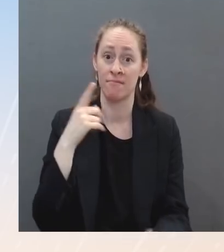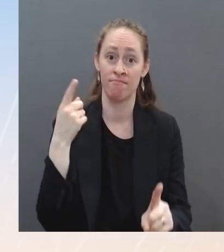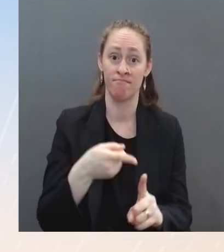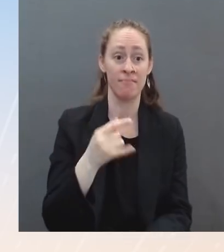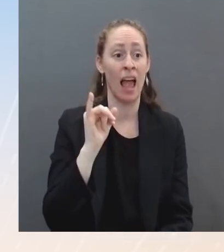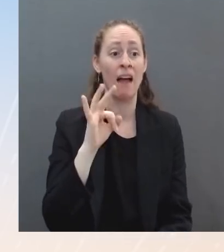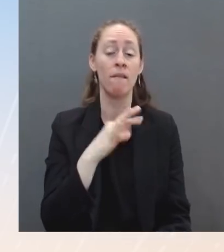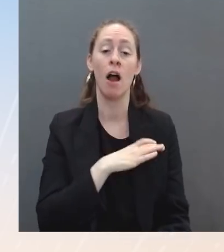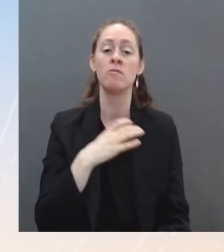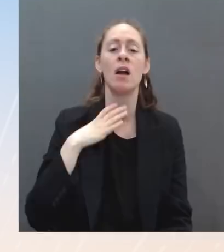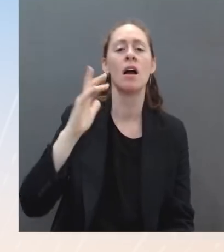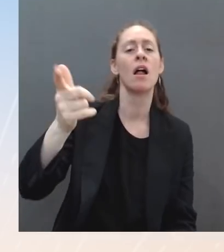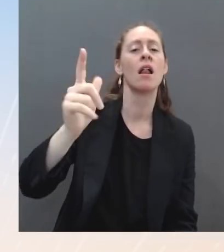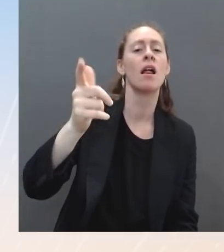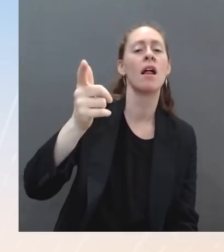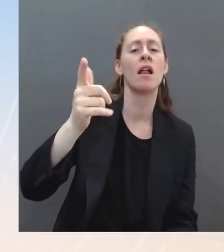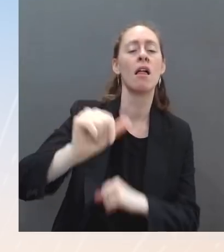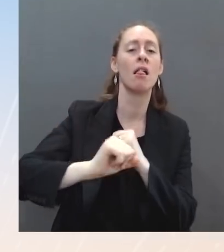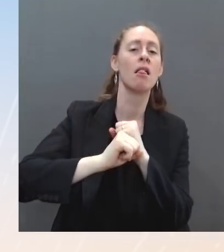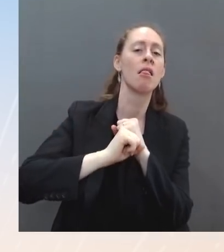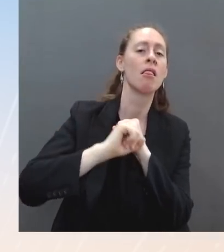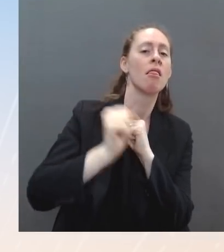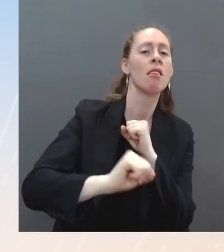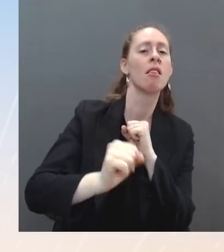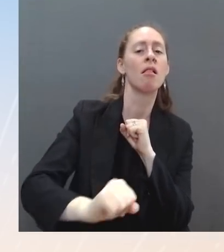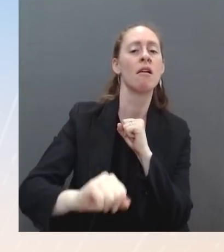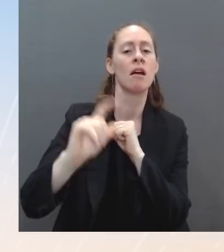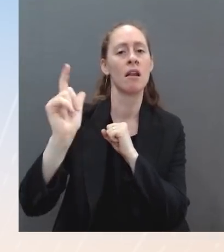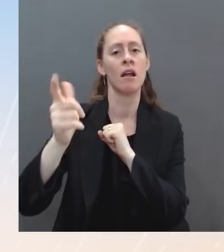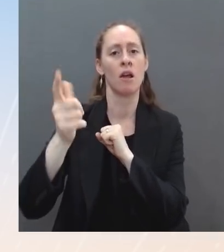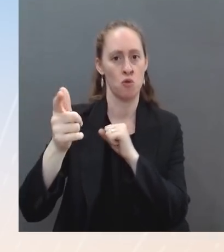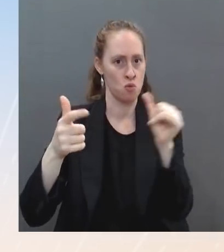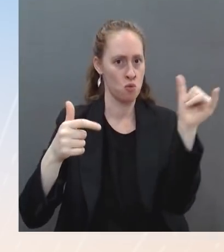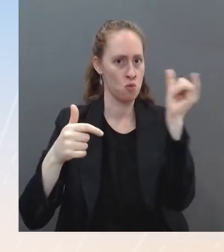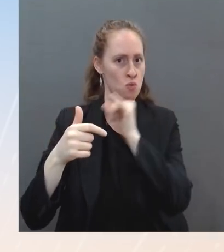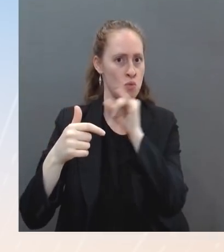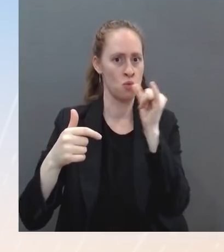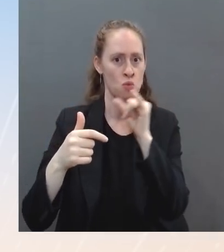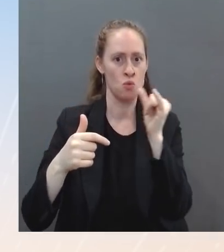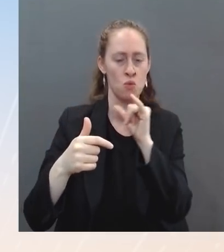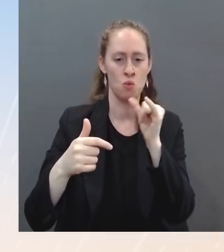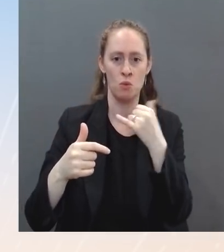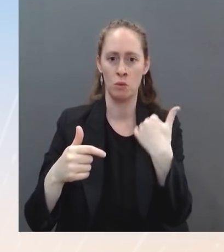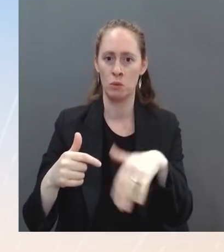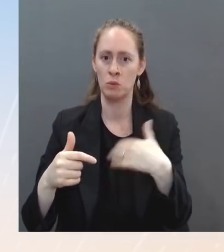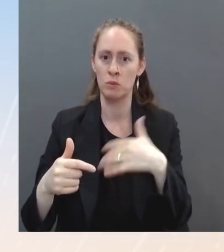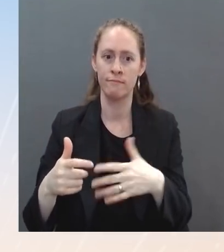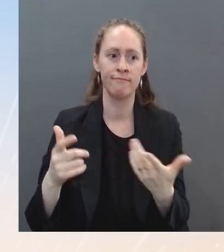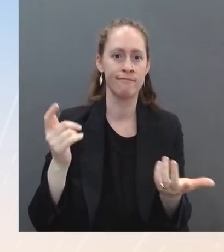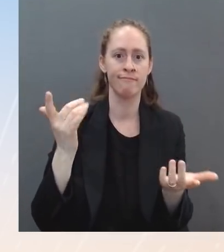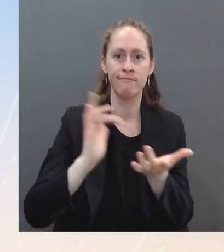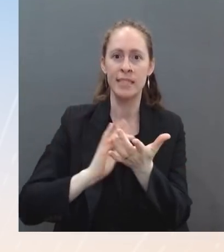and treatments for the immunocompromised. So, these are, as you note, ongoing active negotiations on this,